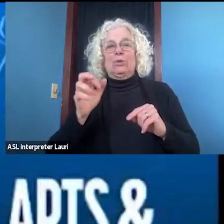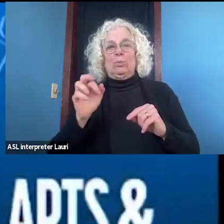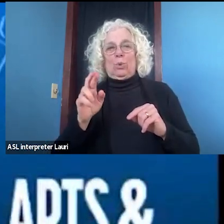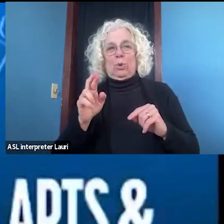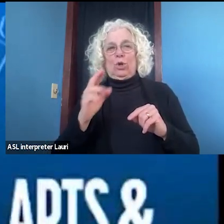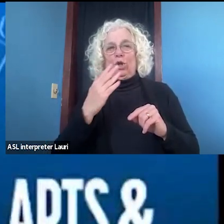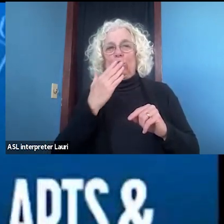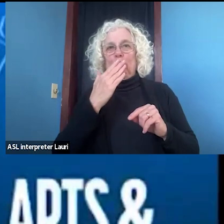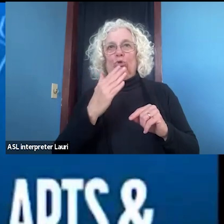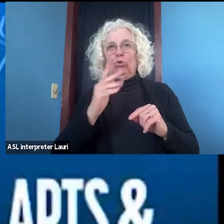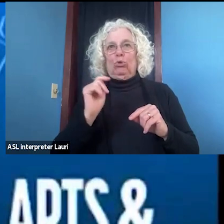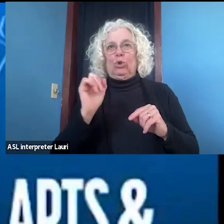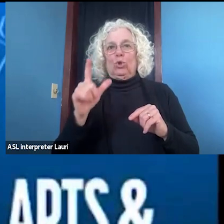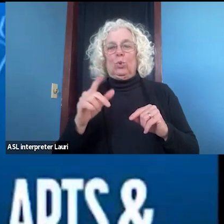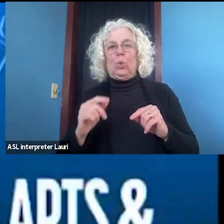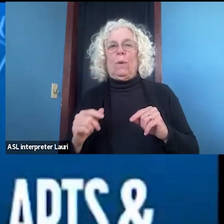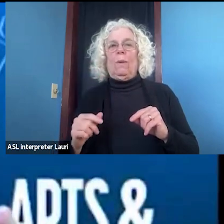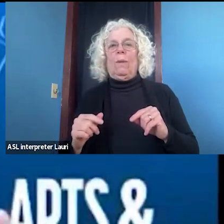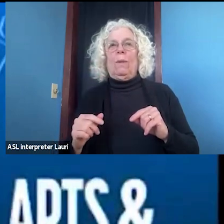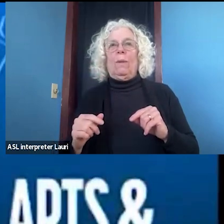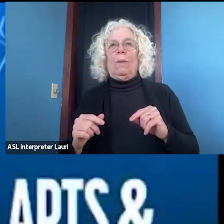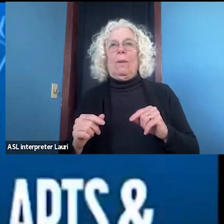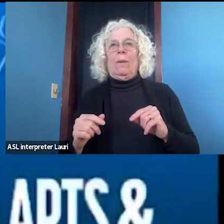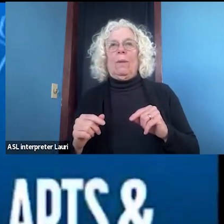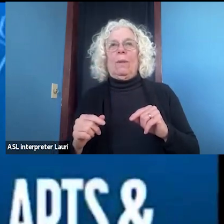you just one place to go to start to identify